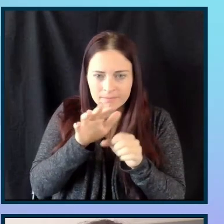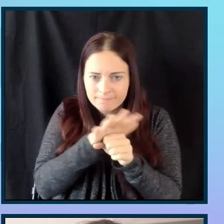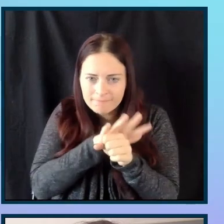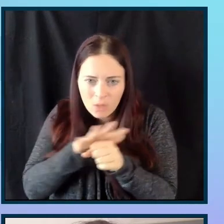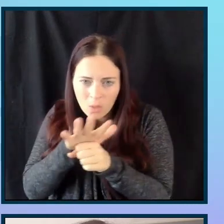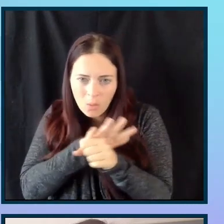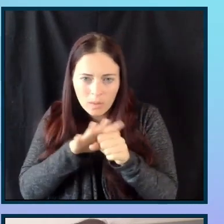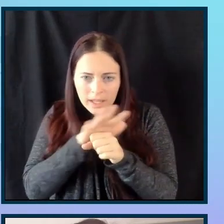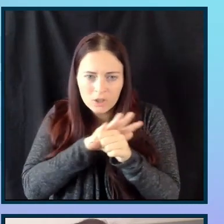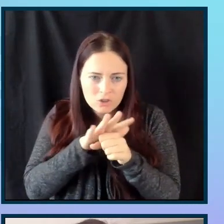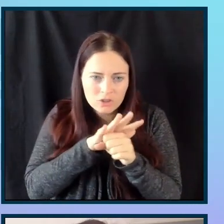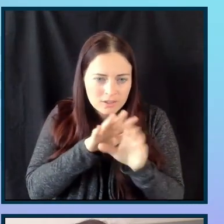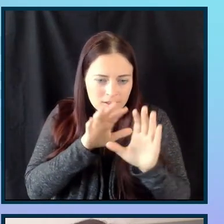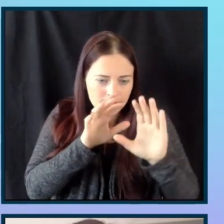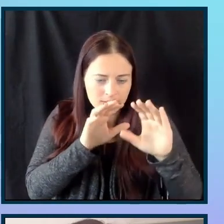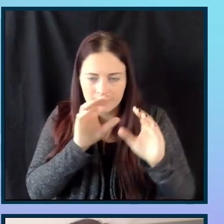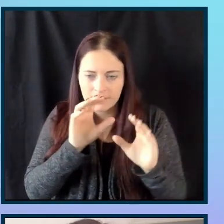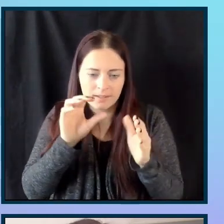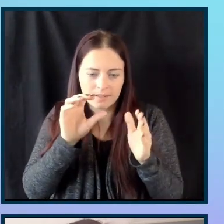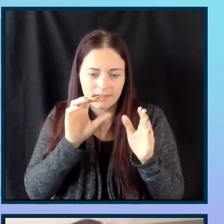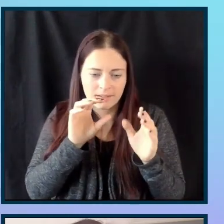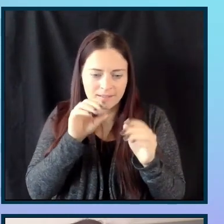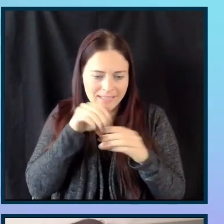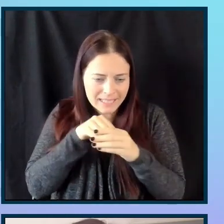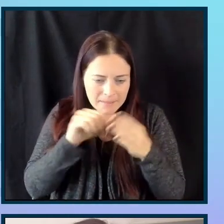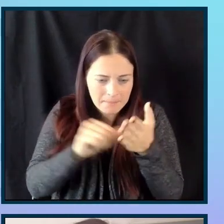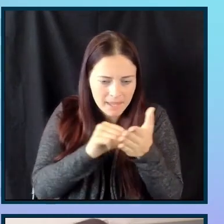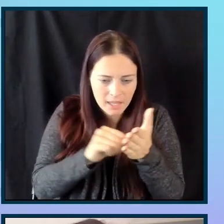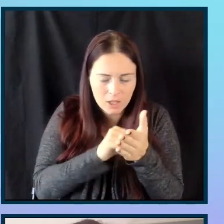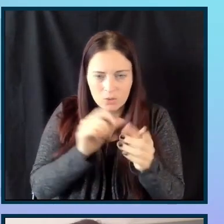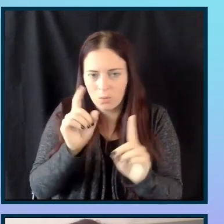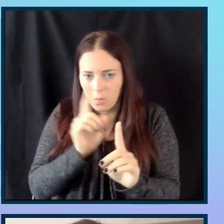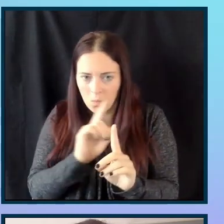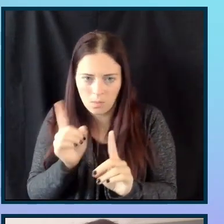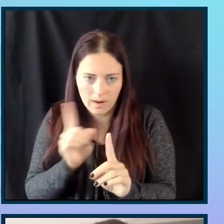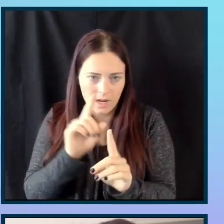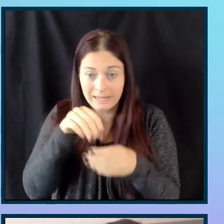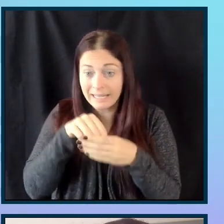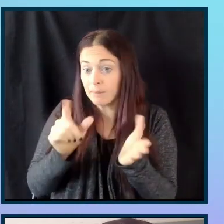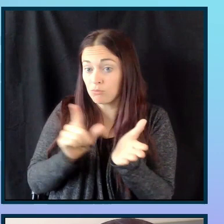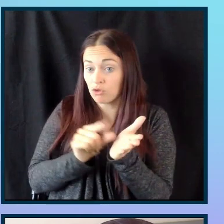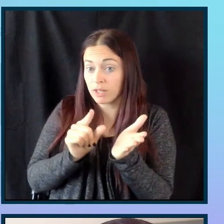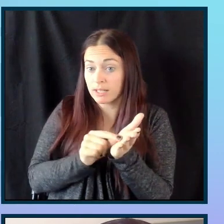serving the same purpose as a page break in printed documents. That's complicated.